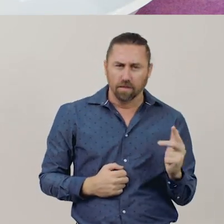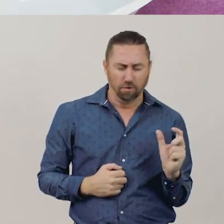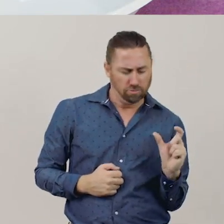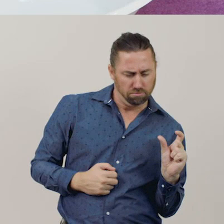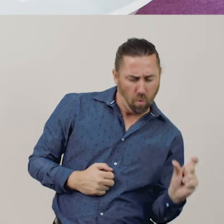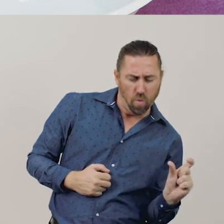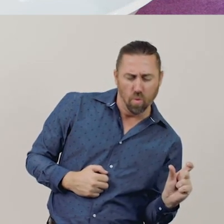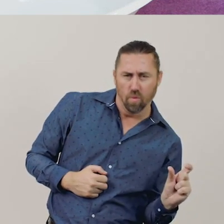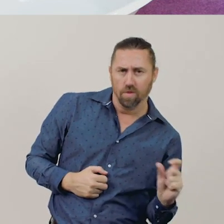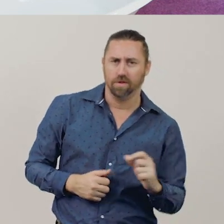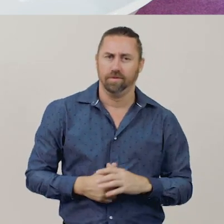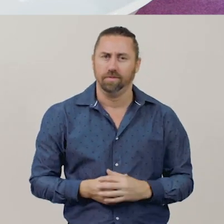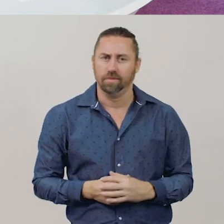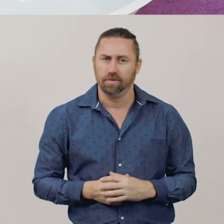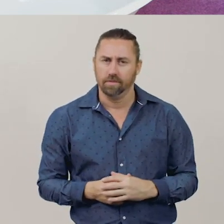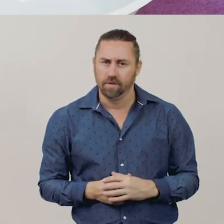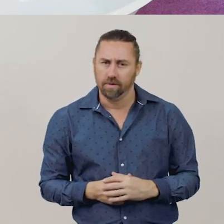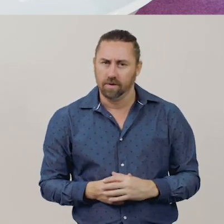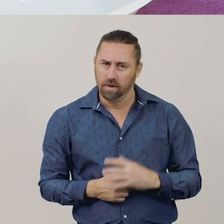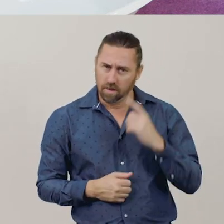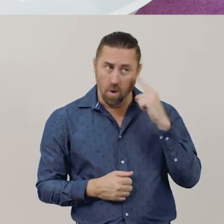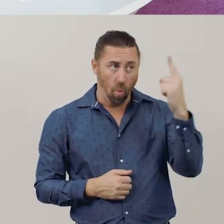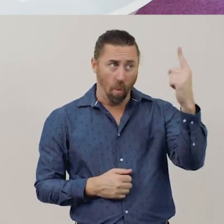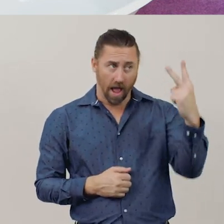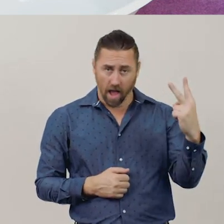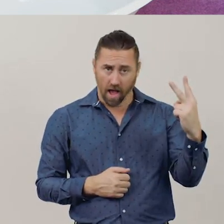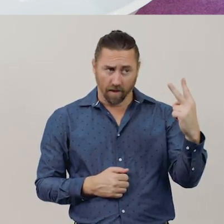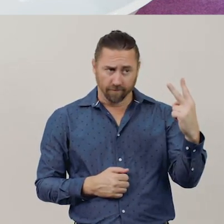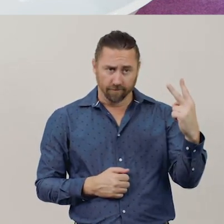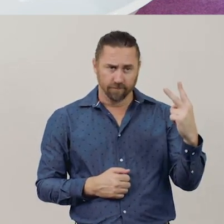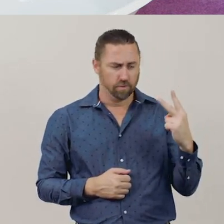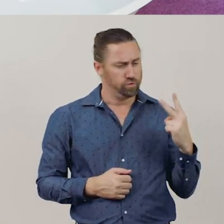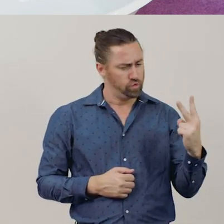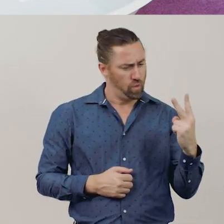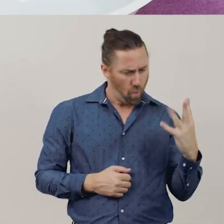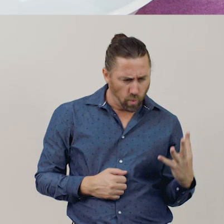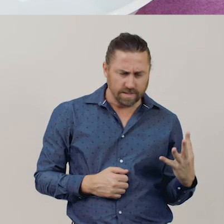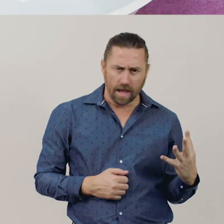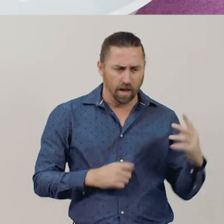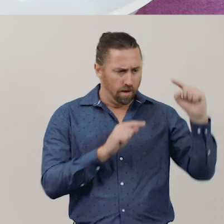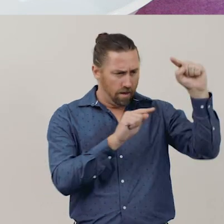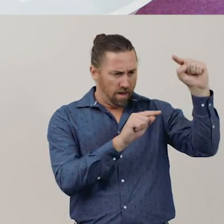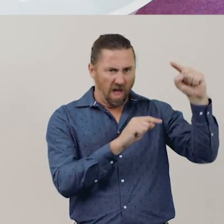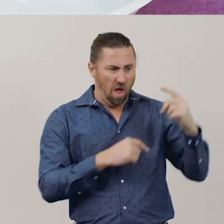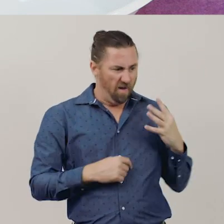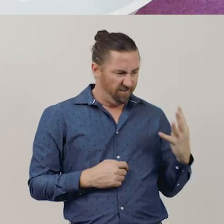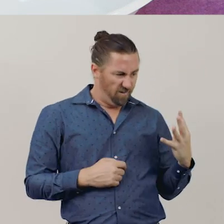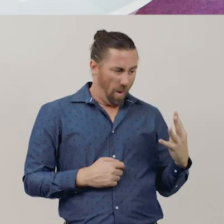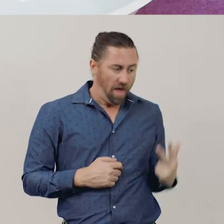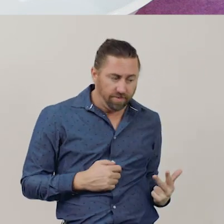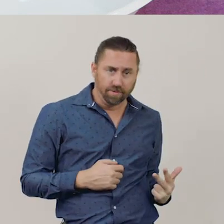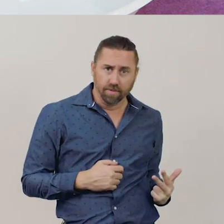I can see that 1 half, 2 quarters, and 4 eighths are the same size,